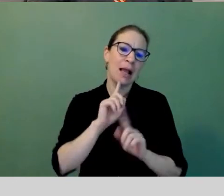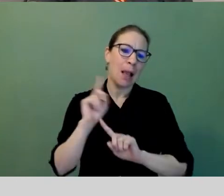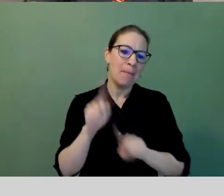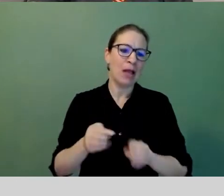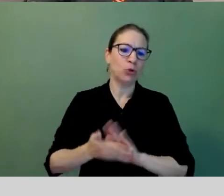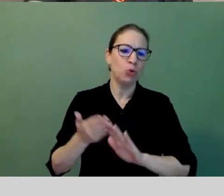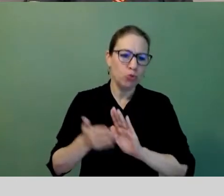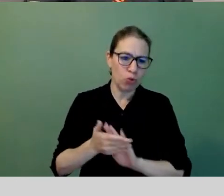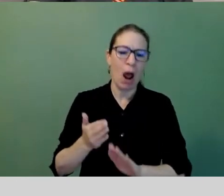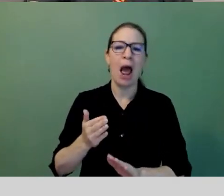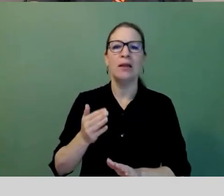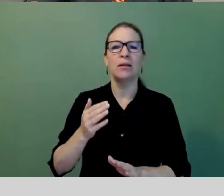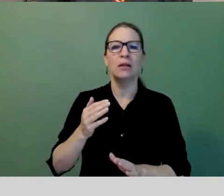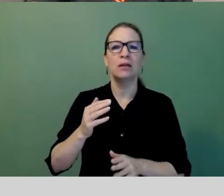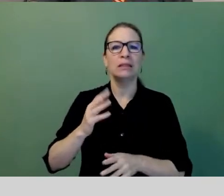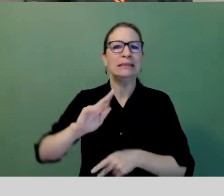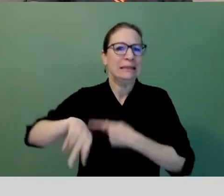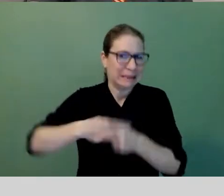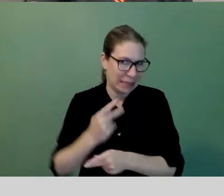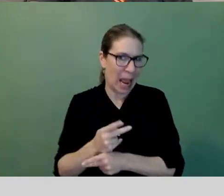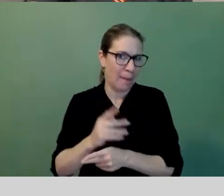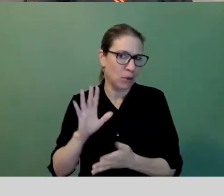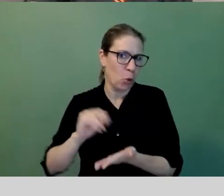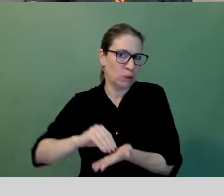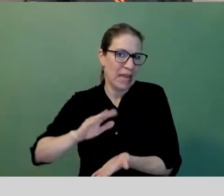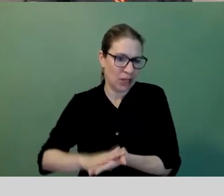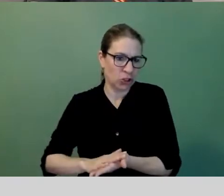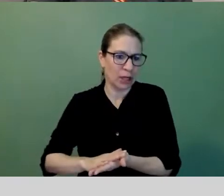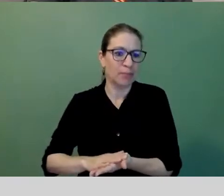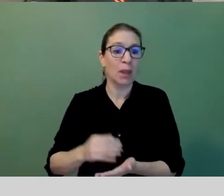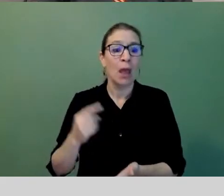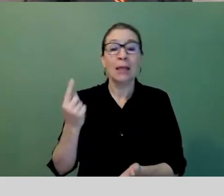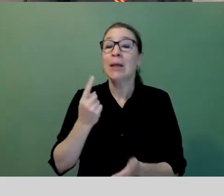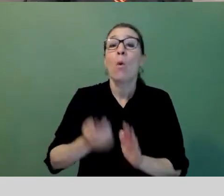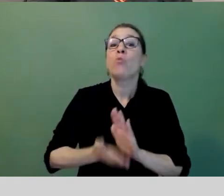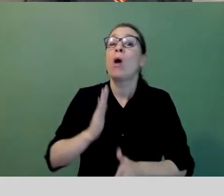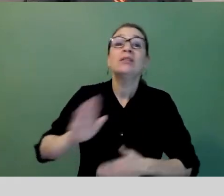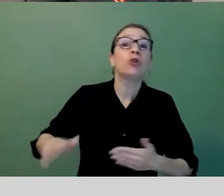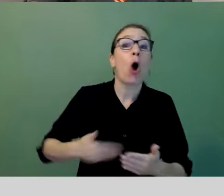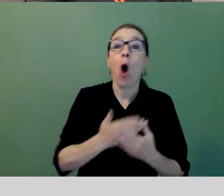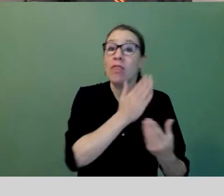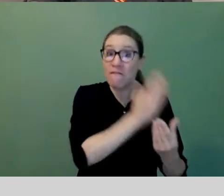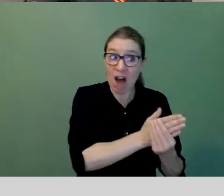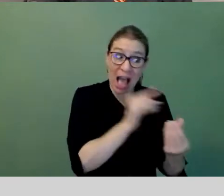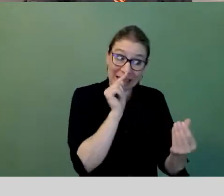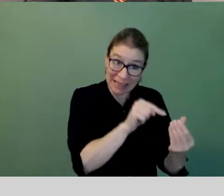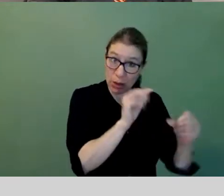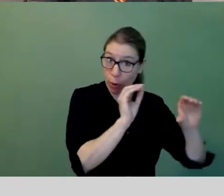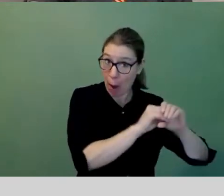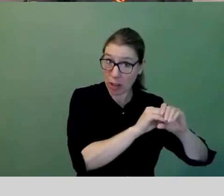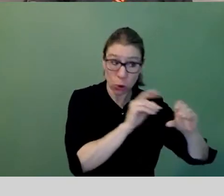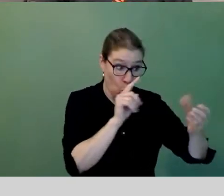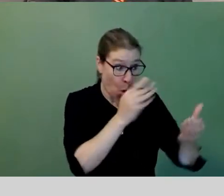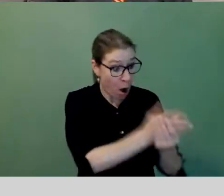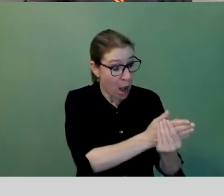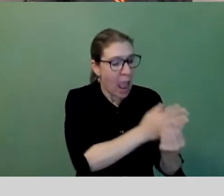or static type checker against a single file. Summary runs all the files in this repository. It checks whether type information are correct.